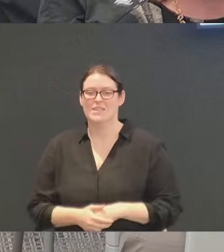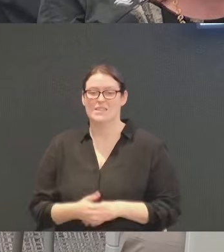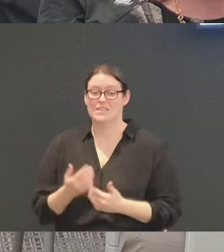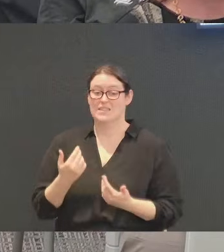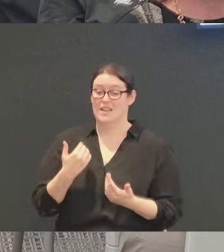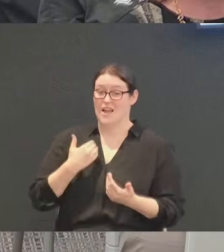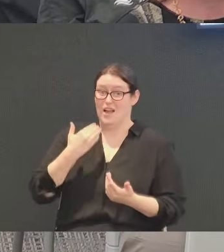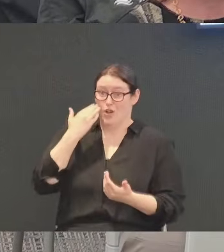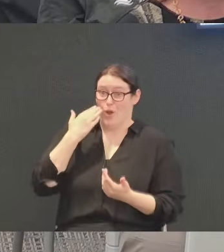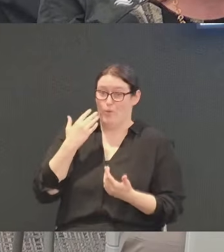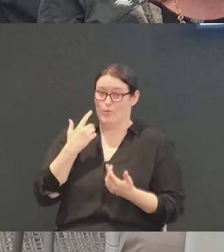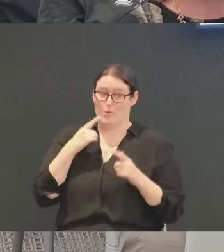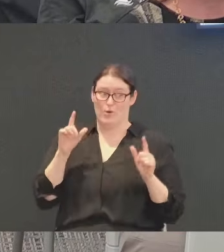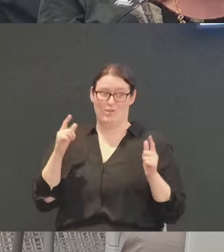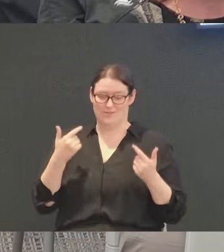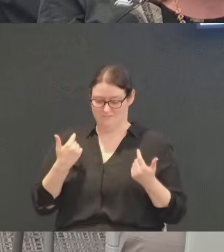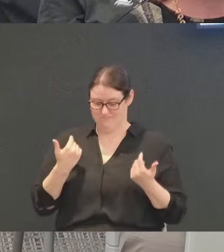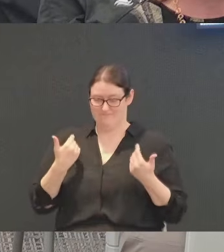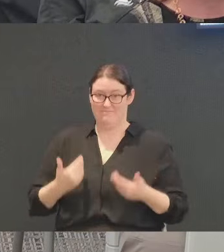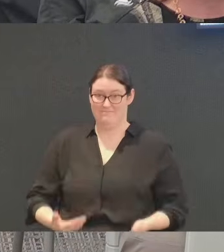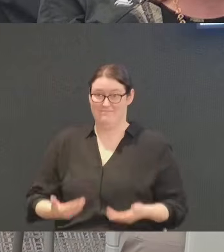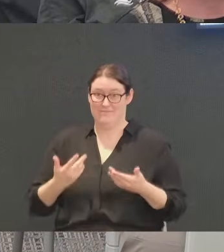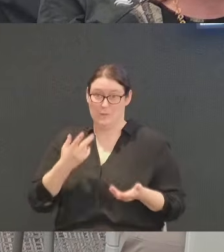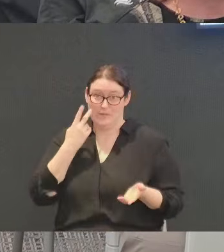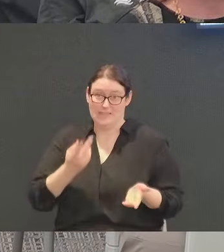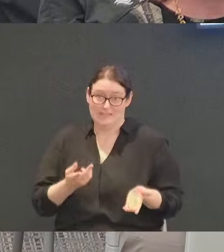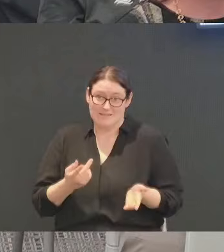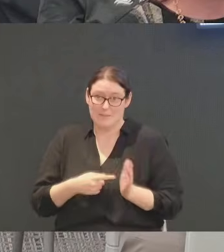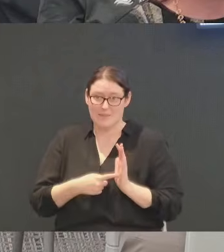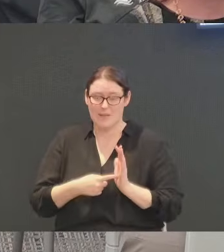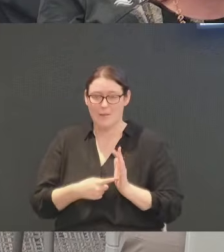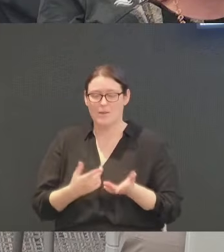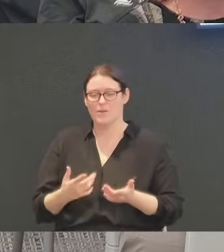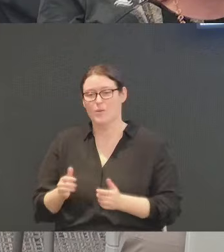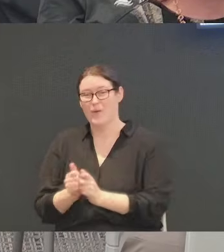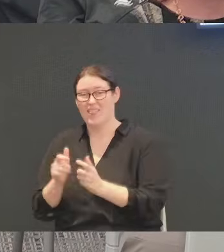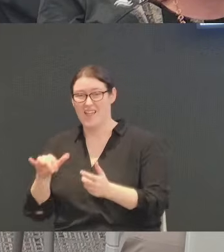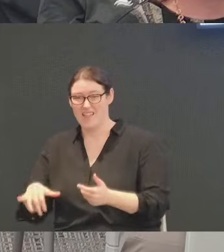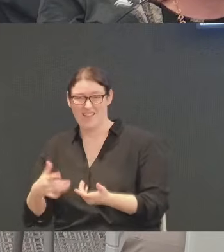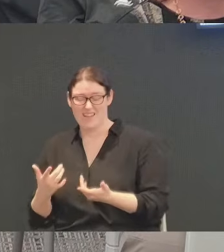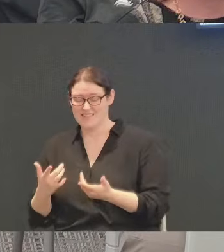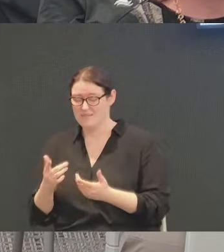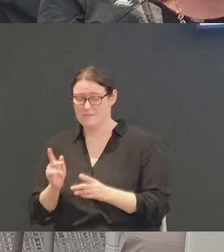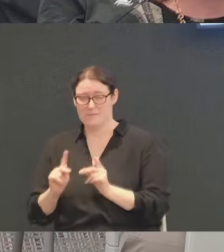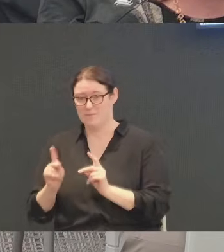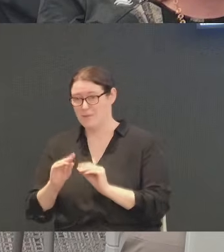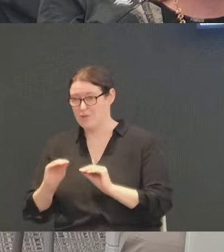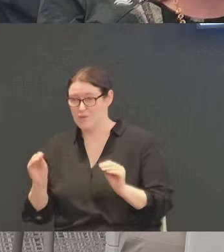work. Without them, many young people end up lost on the streets. Instead, they have a chance